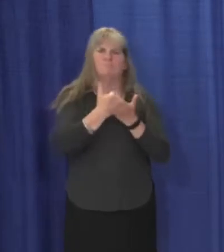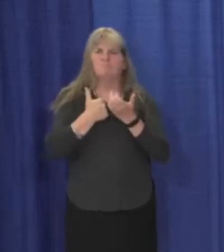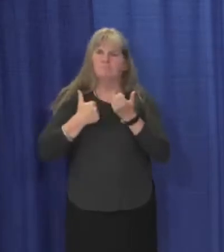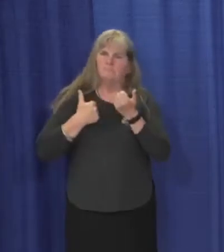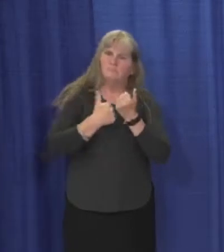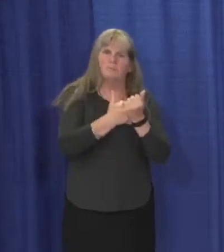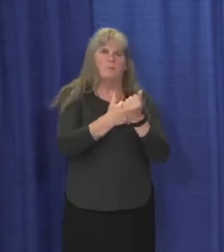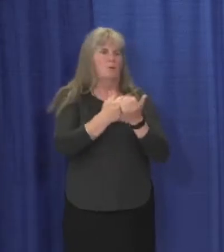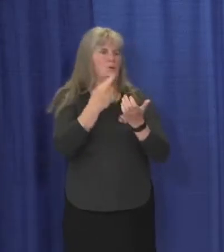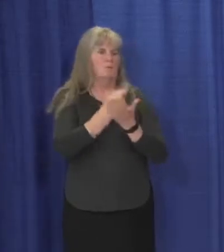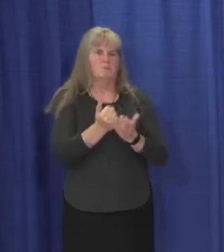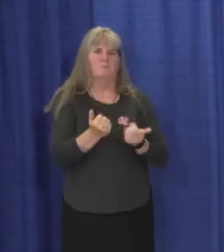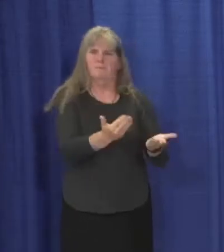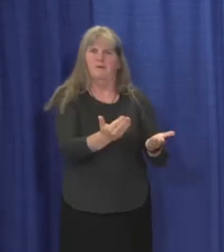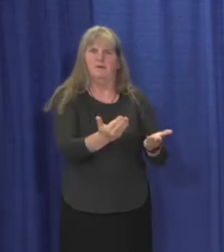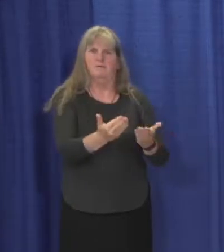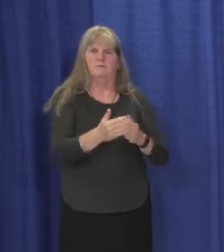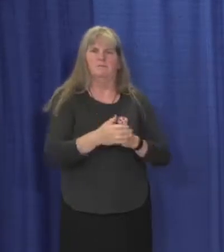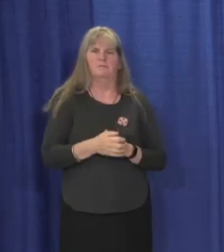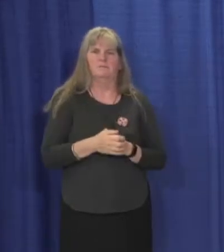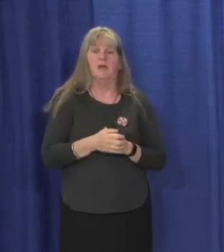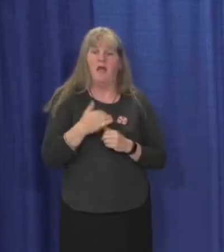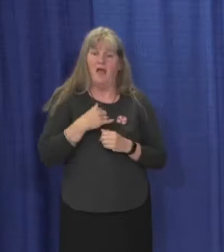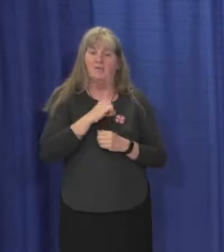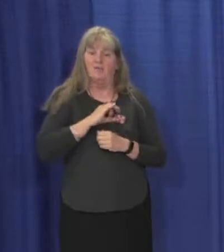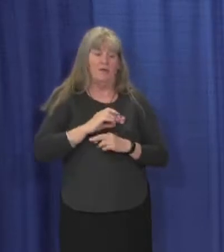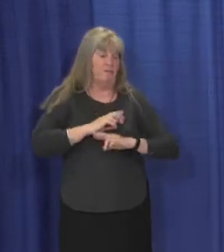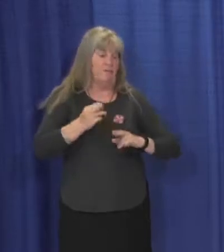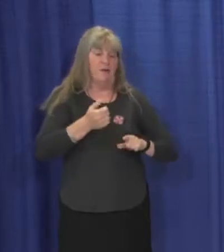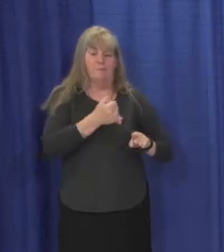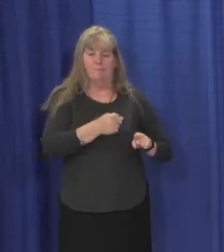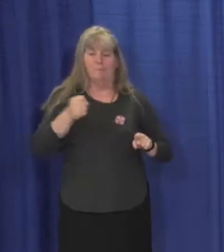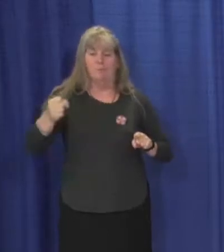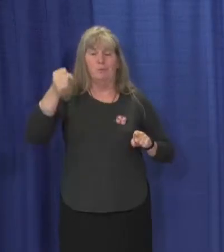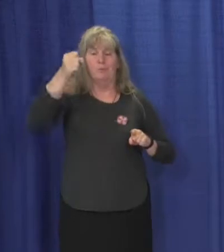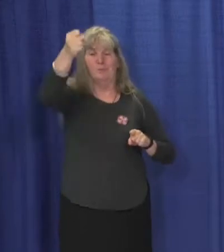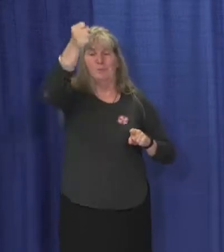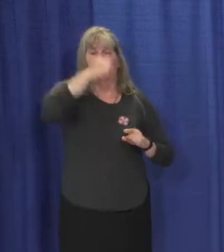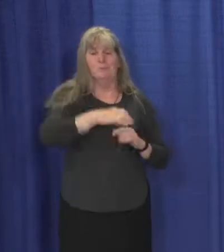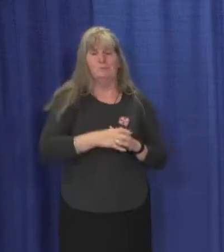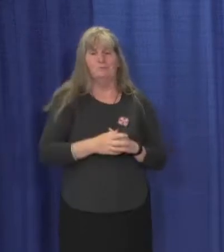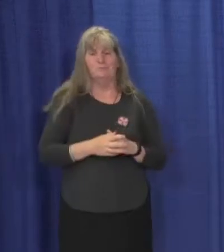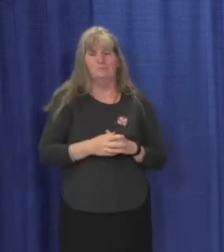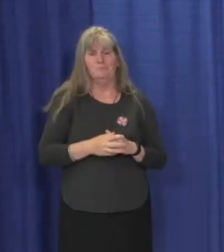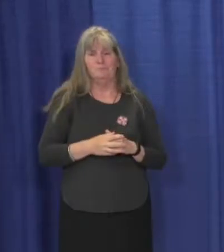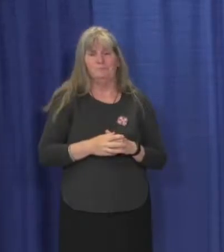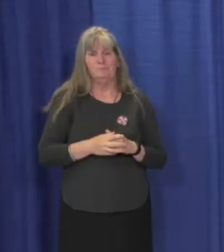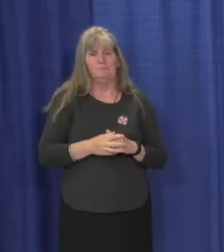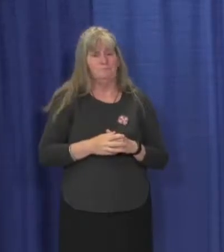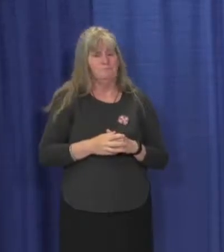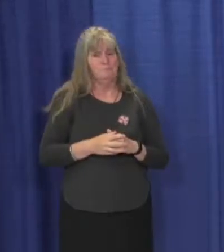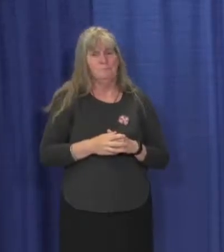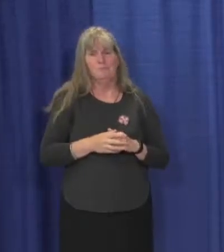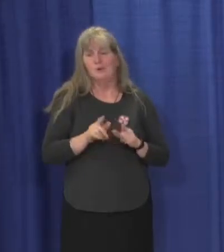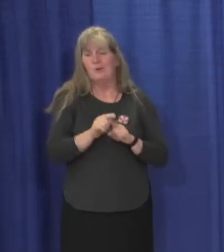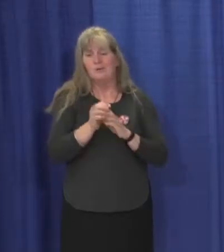and support they need. We have people on the ground and we have supporters and very